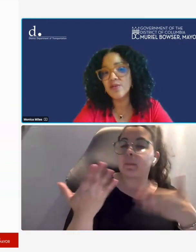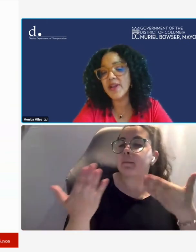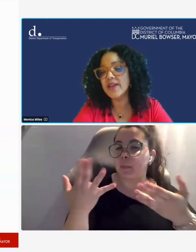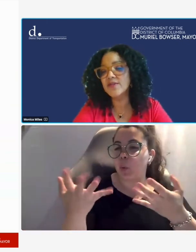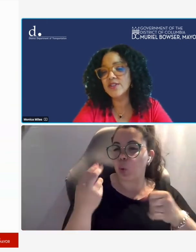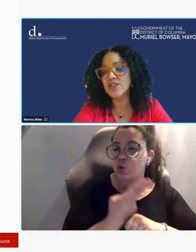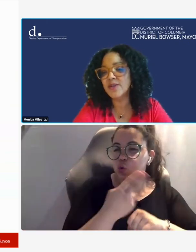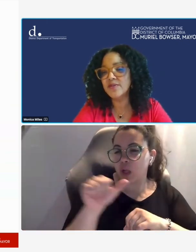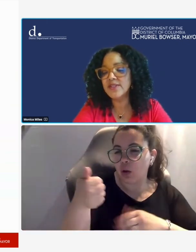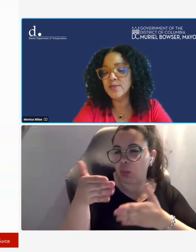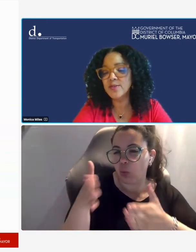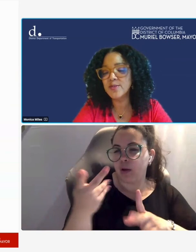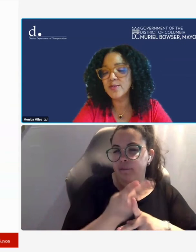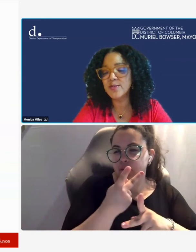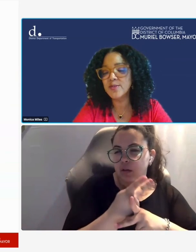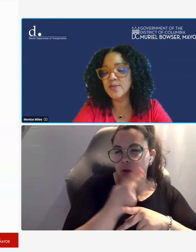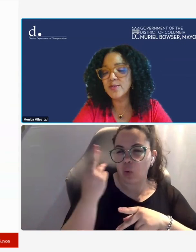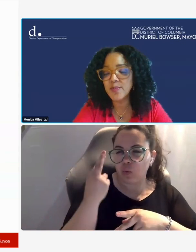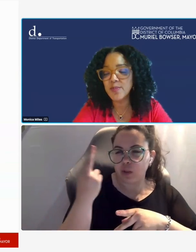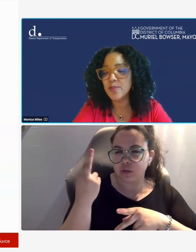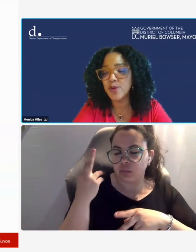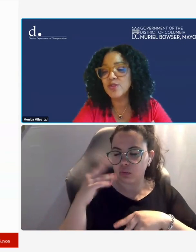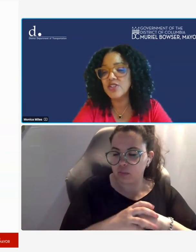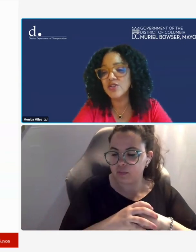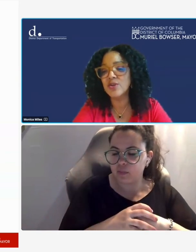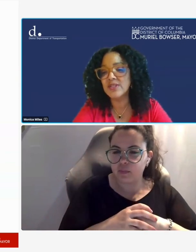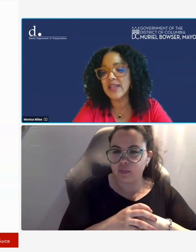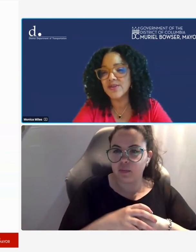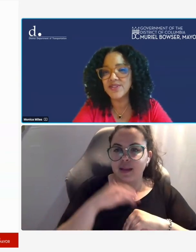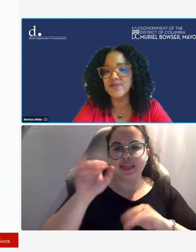way of determining reasonable goodness and that's by purchasing your own salary surveys